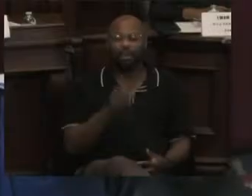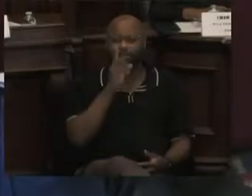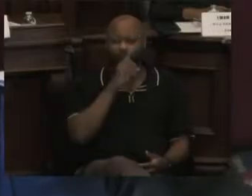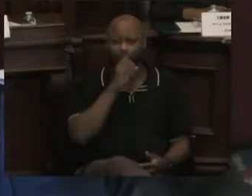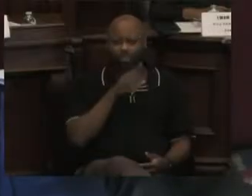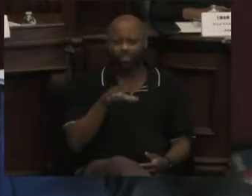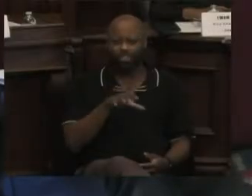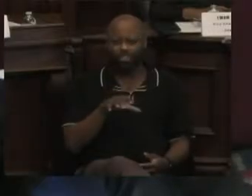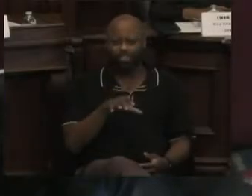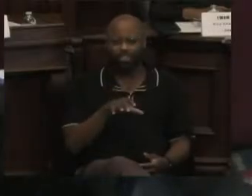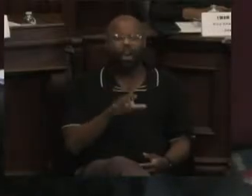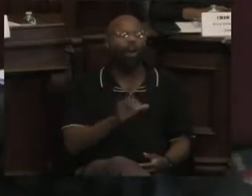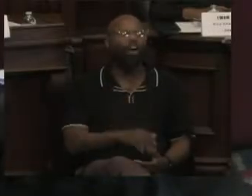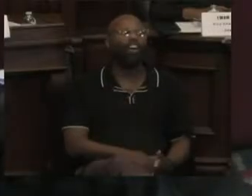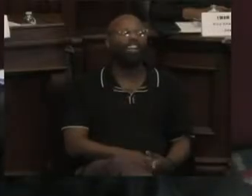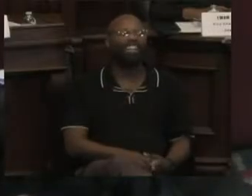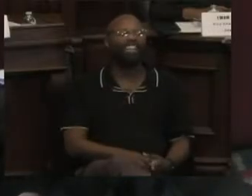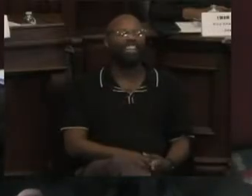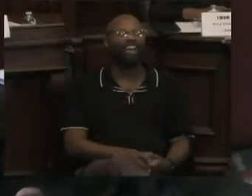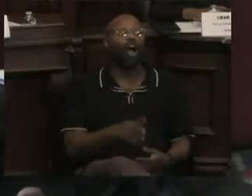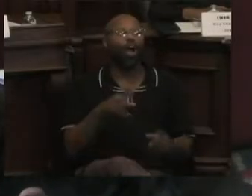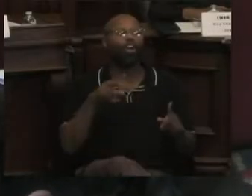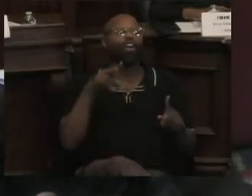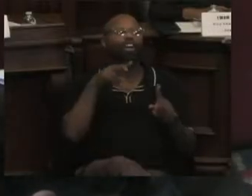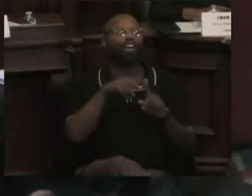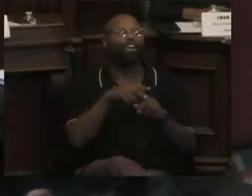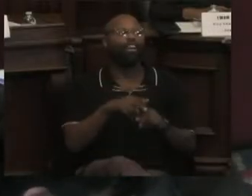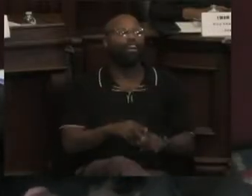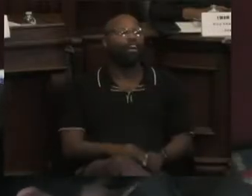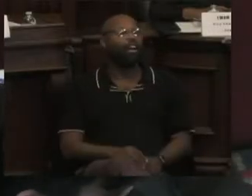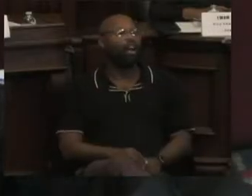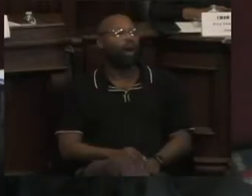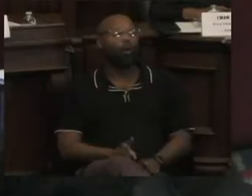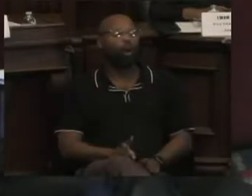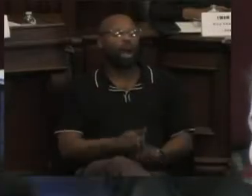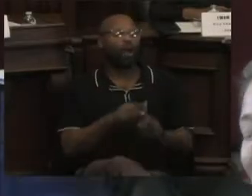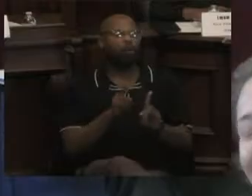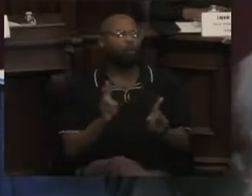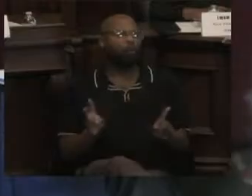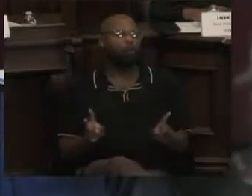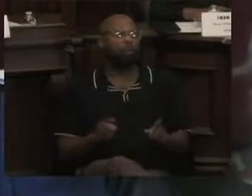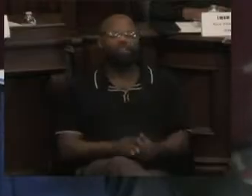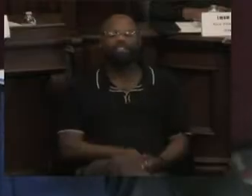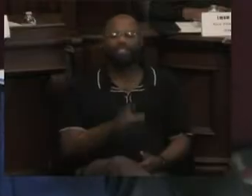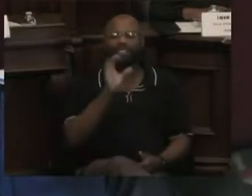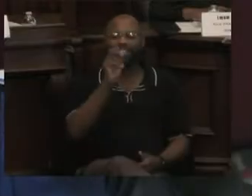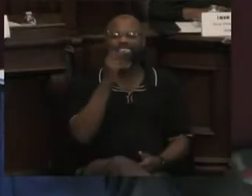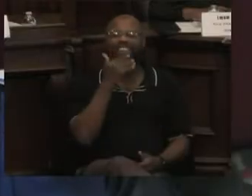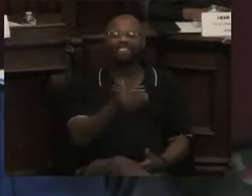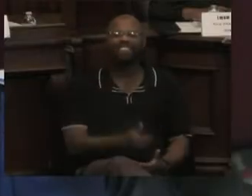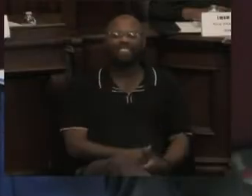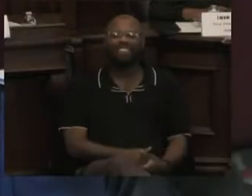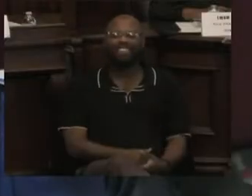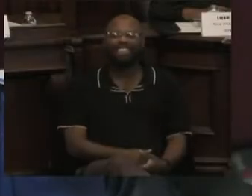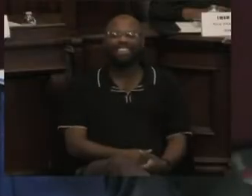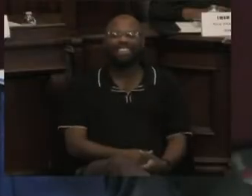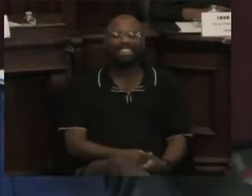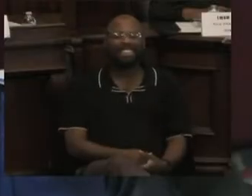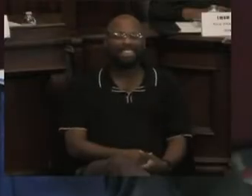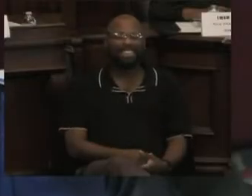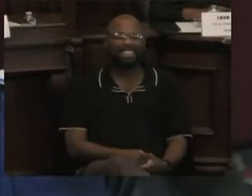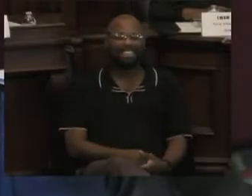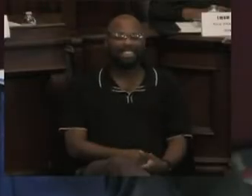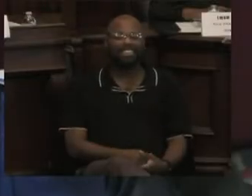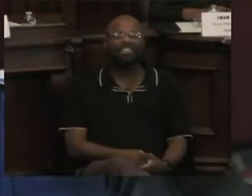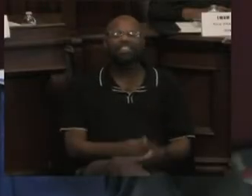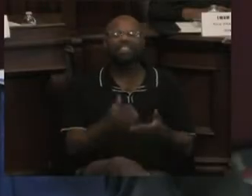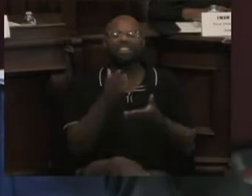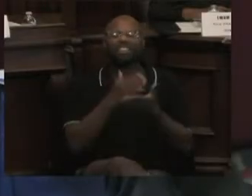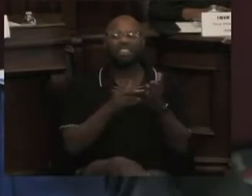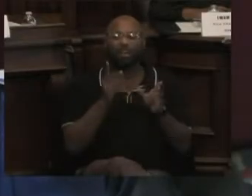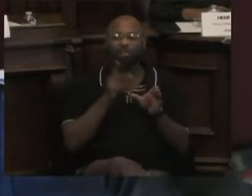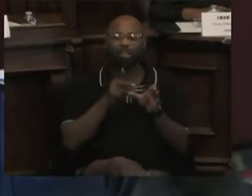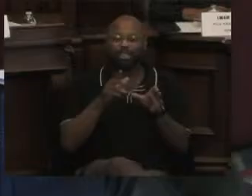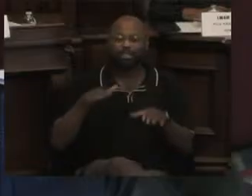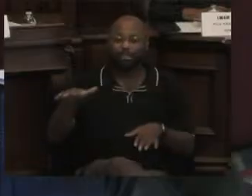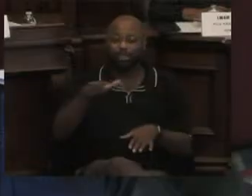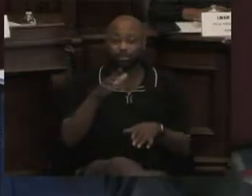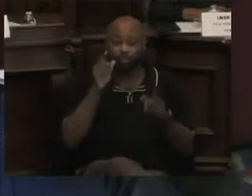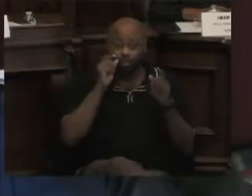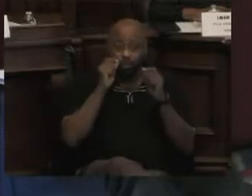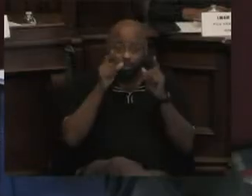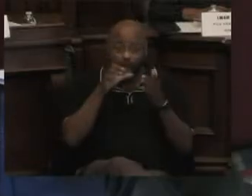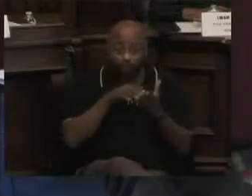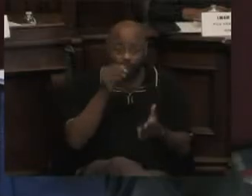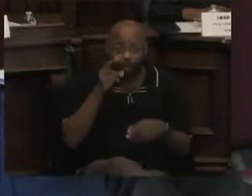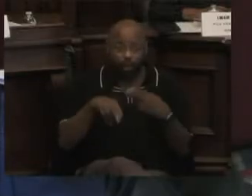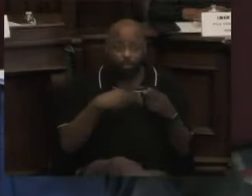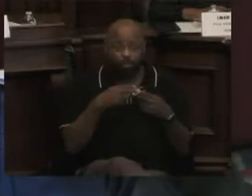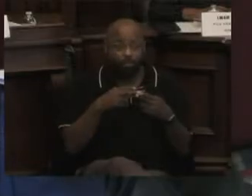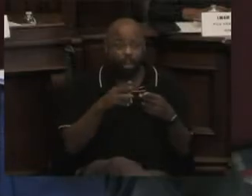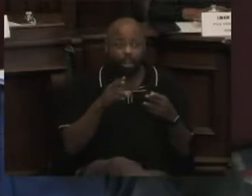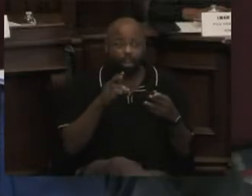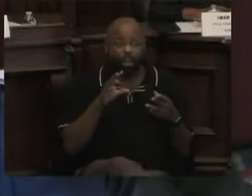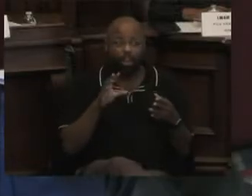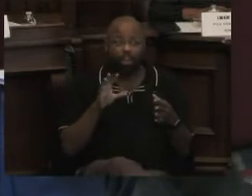thank you Lou. Oh that's great.